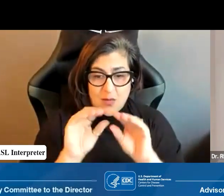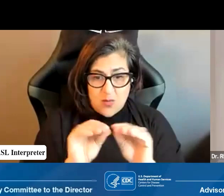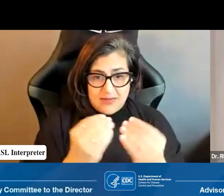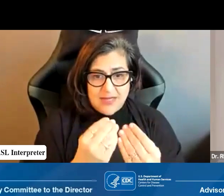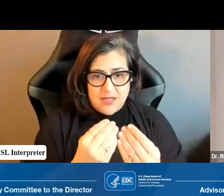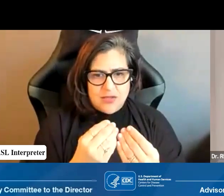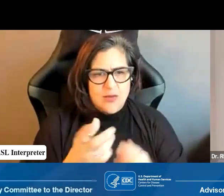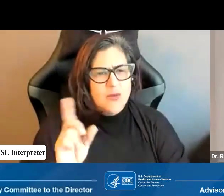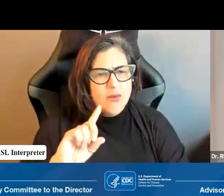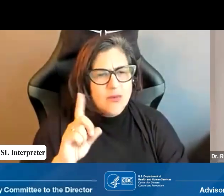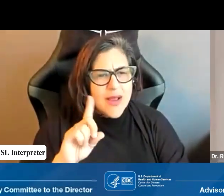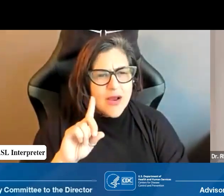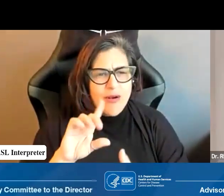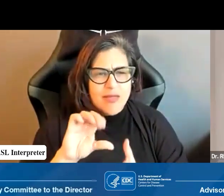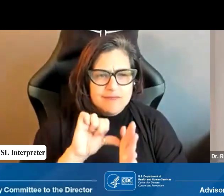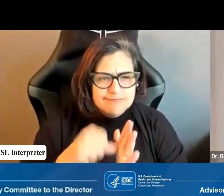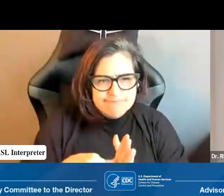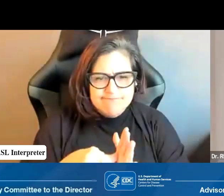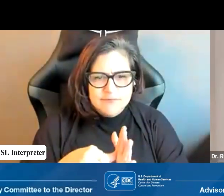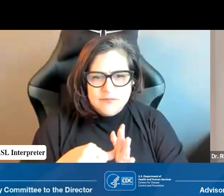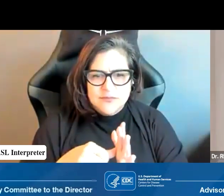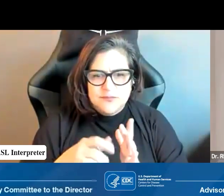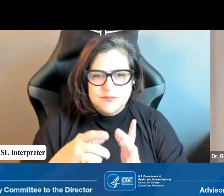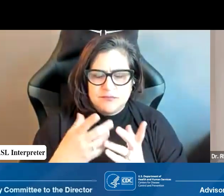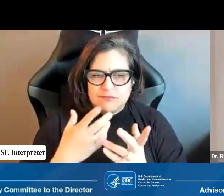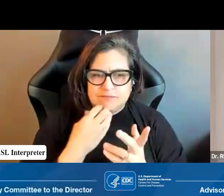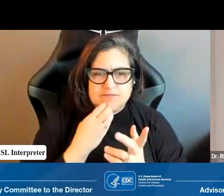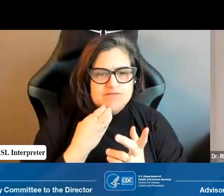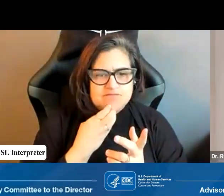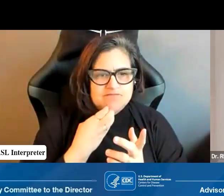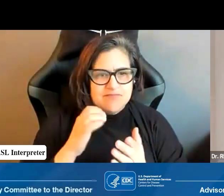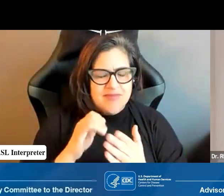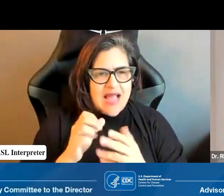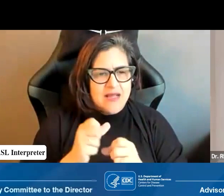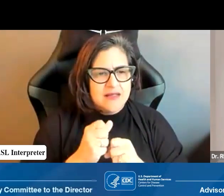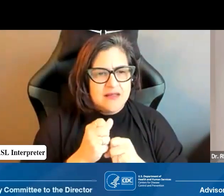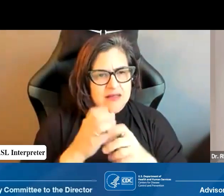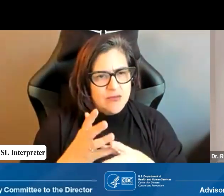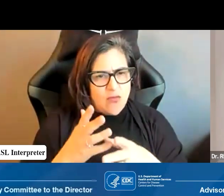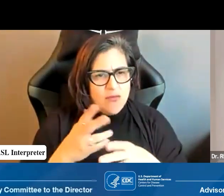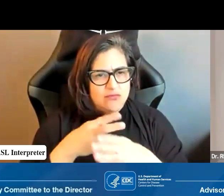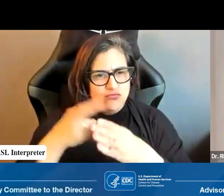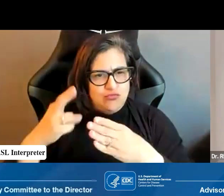of the inflection points that can result in loss of gains made with health equity?